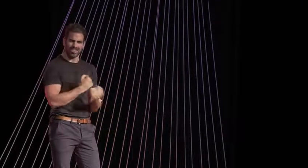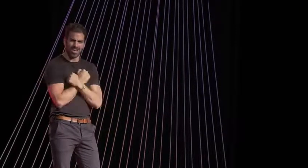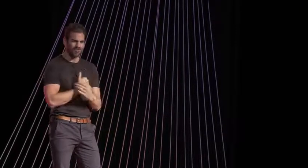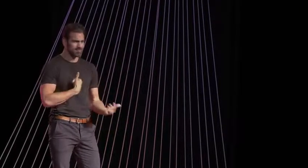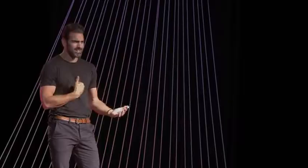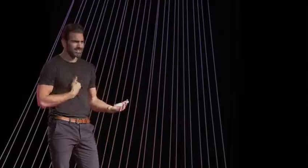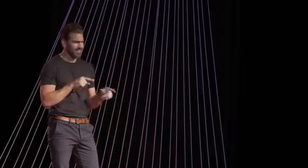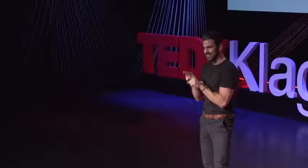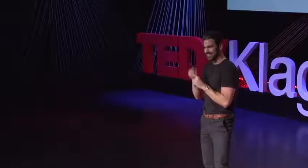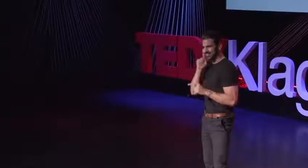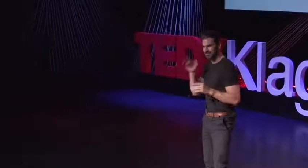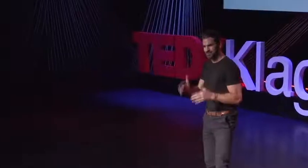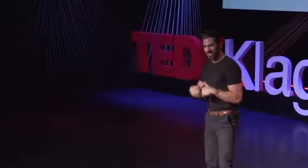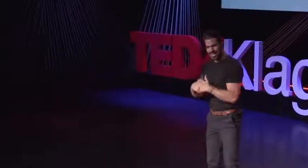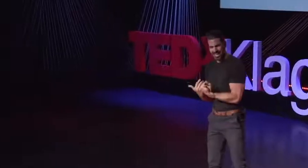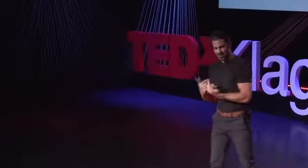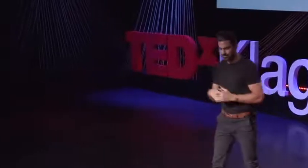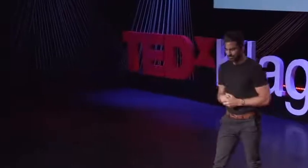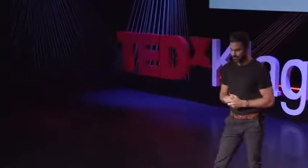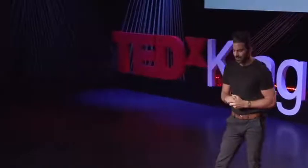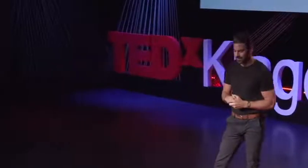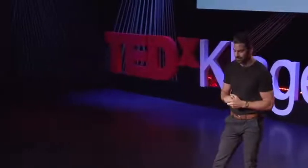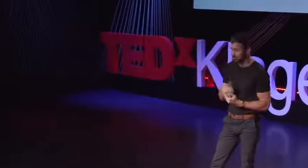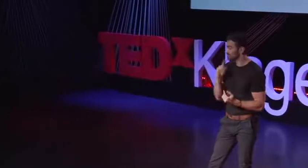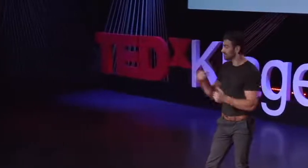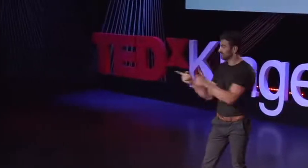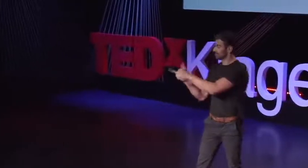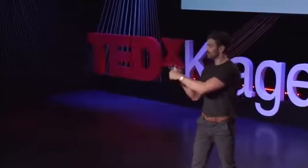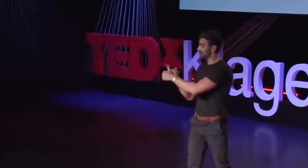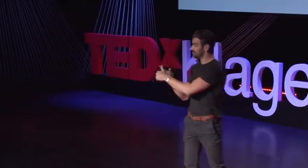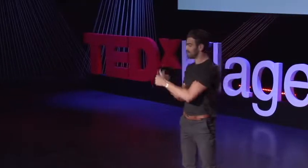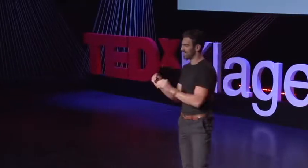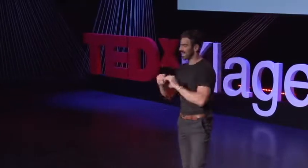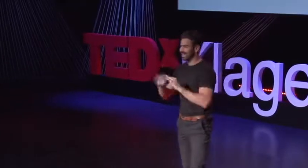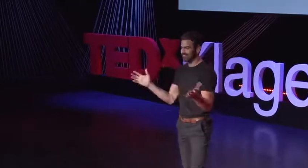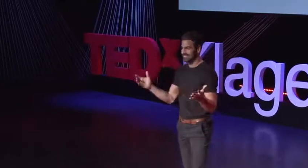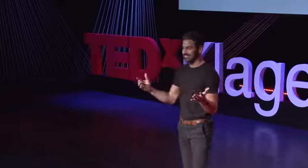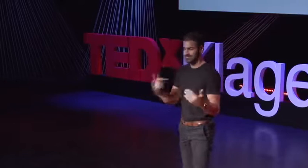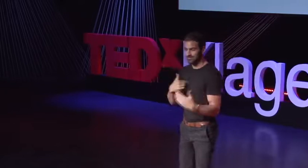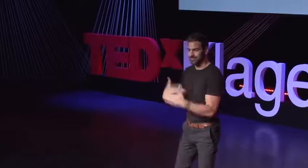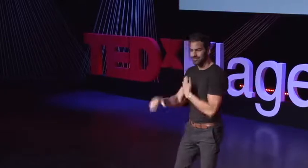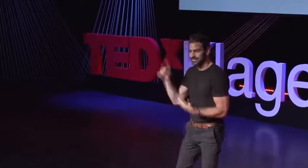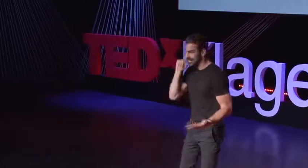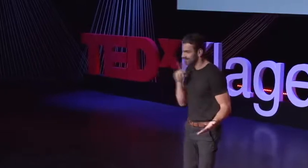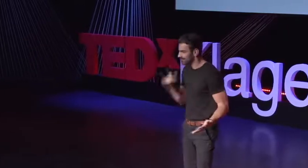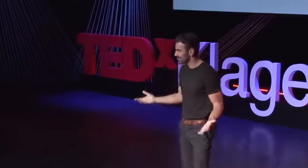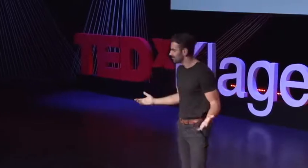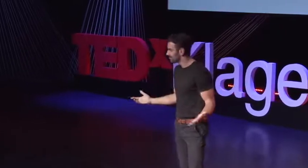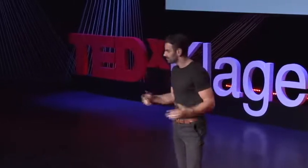and you may be wondering how do i love myself as a deaf man well first i was born deaf